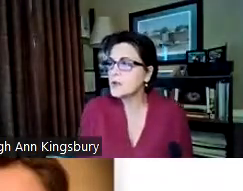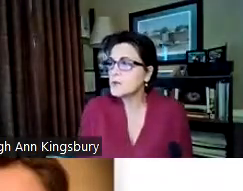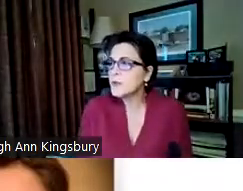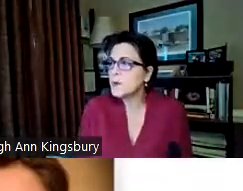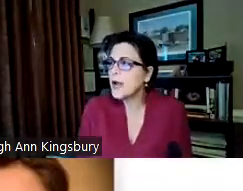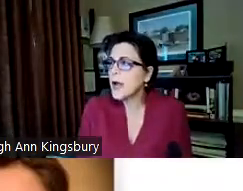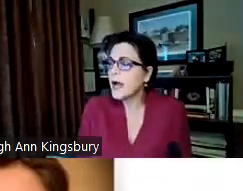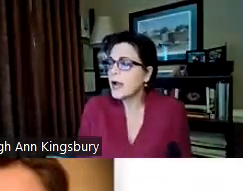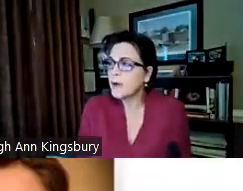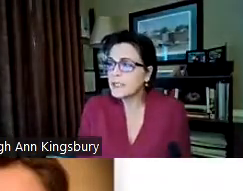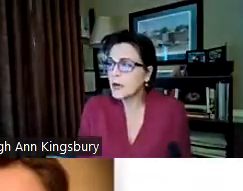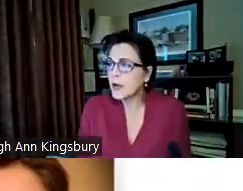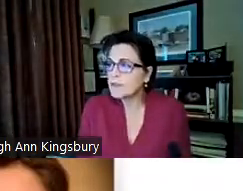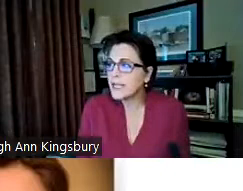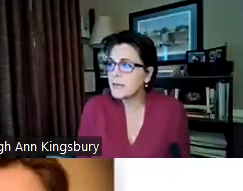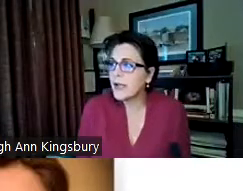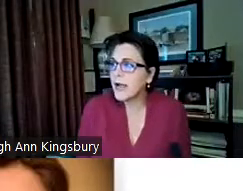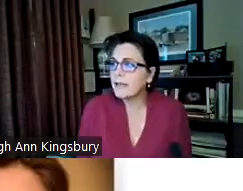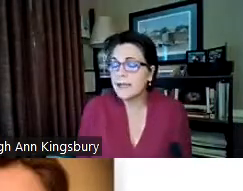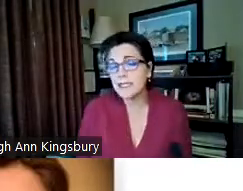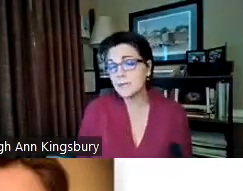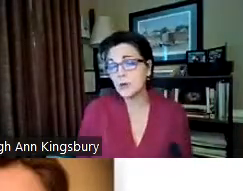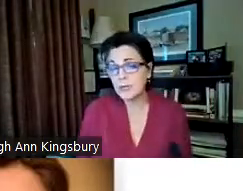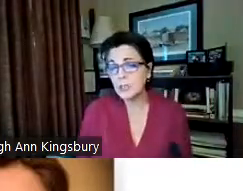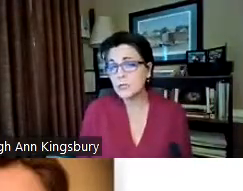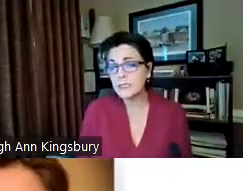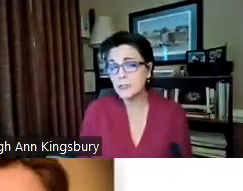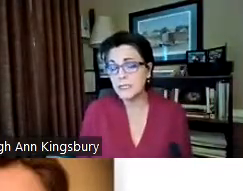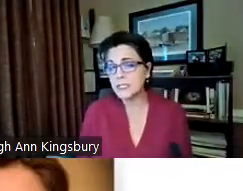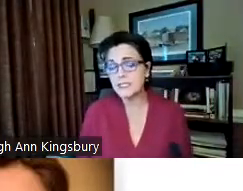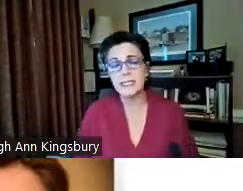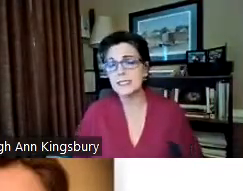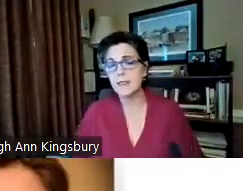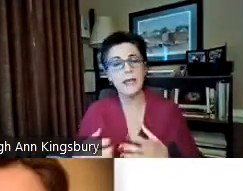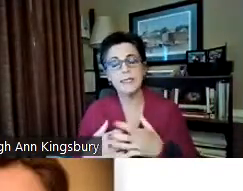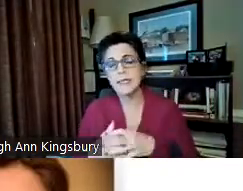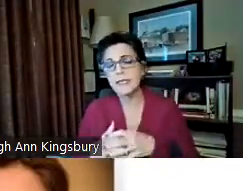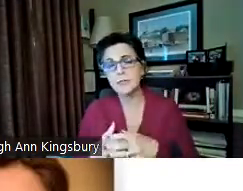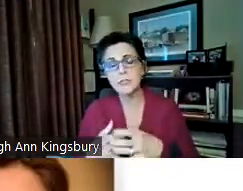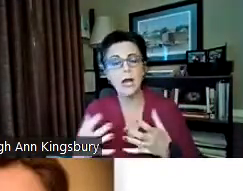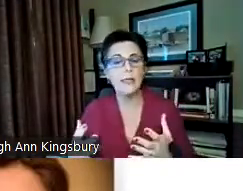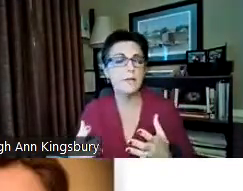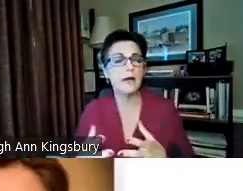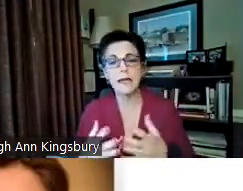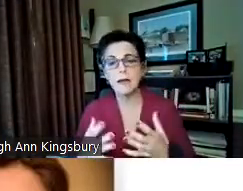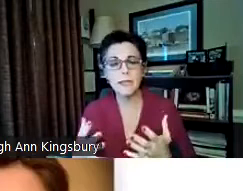So I'm going to start off today by highlighting some critical considerations, things that if you're talking about healthcare